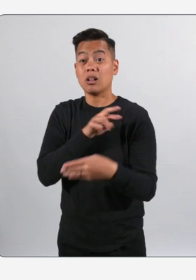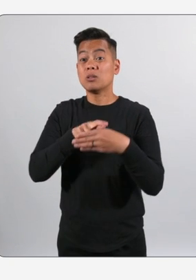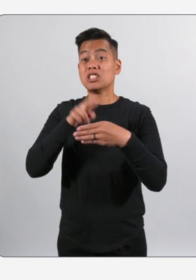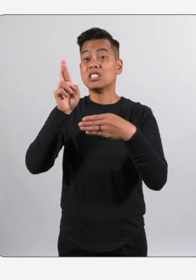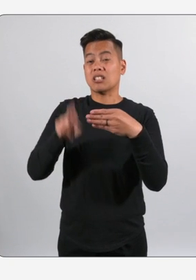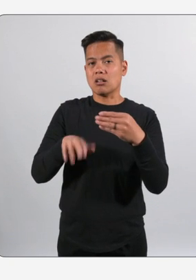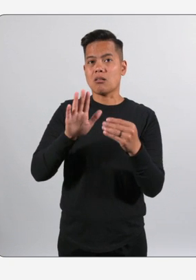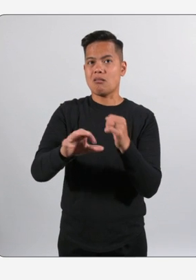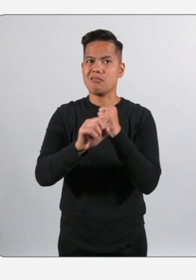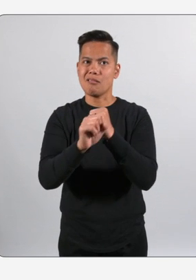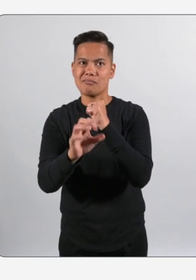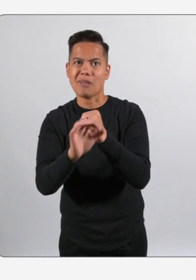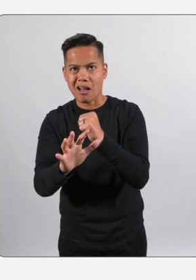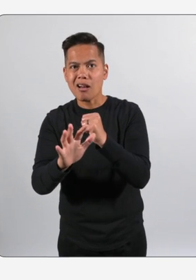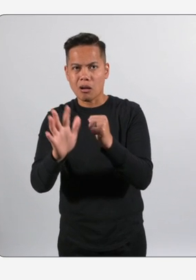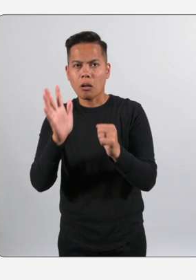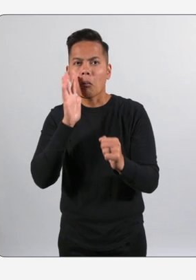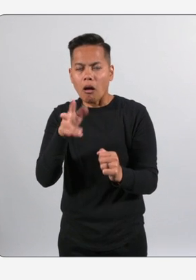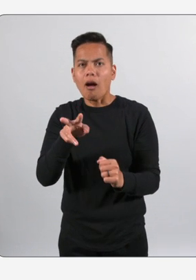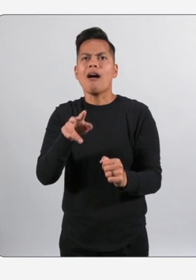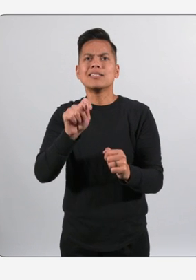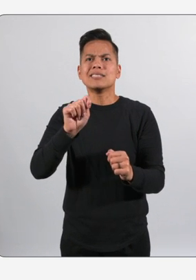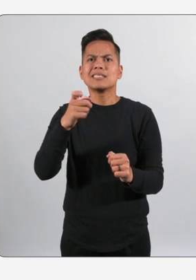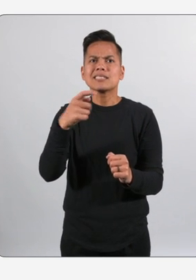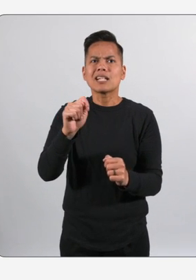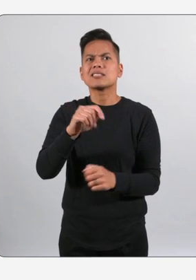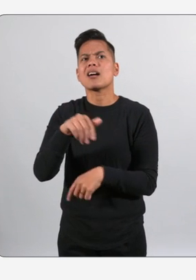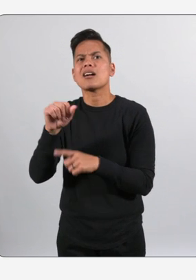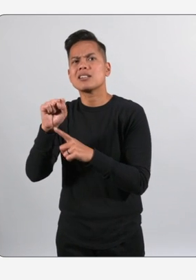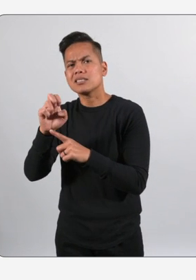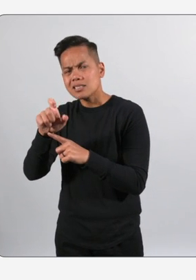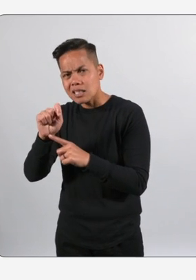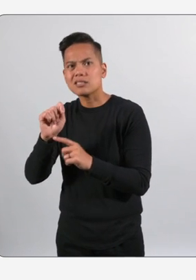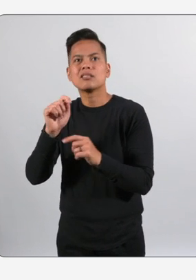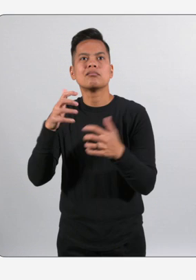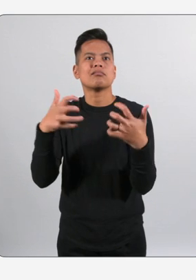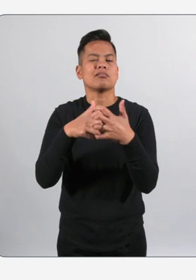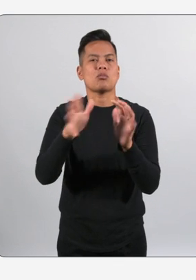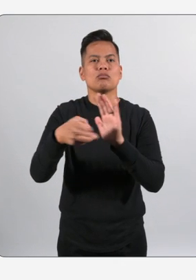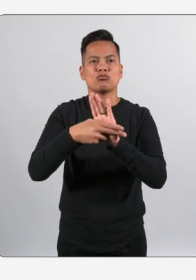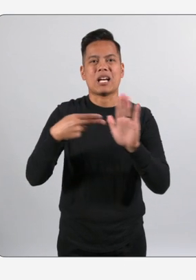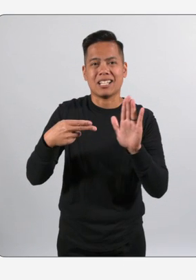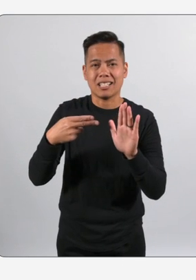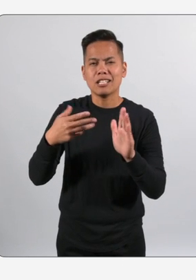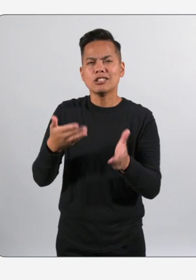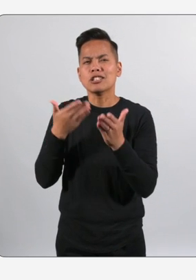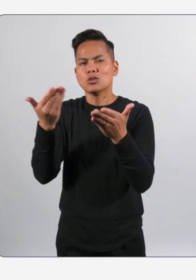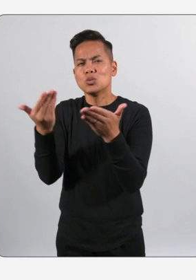populated with text and other assets relevant to your brand. We'll even suggest new images generated just for you.